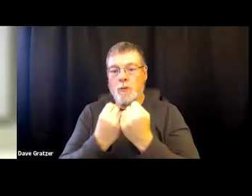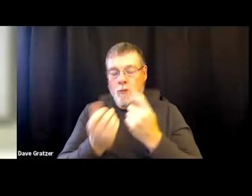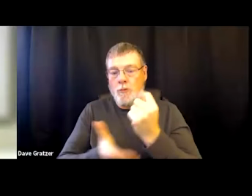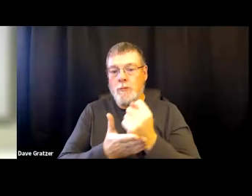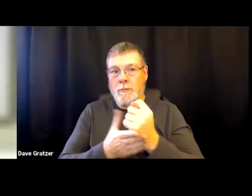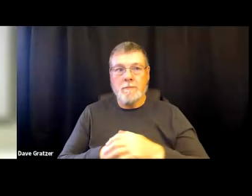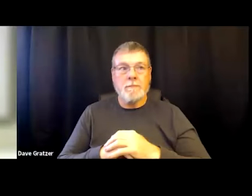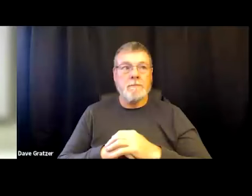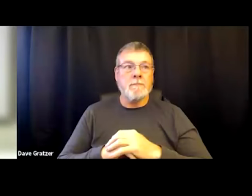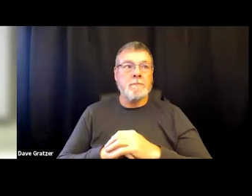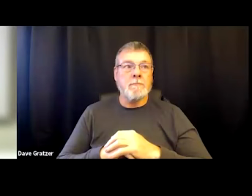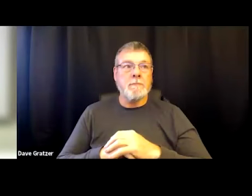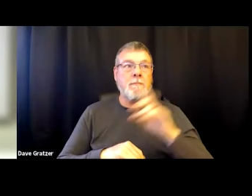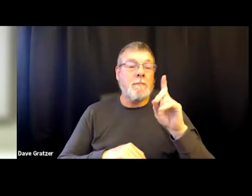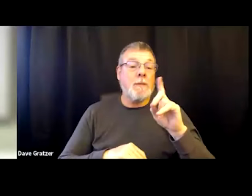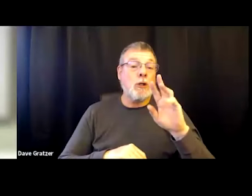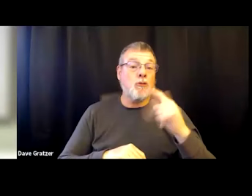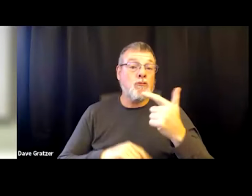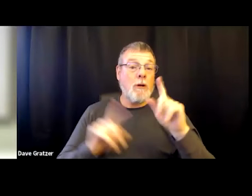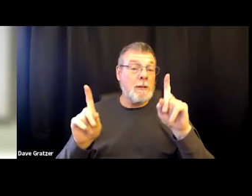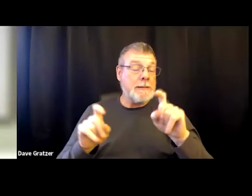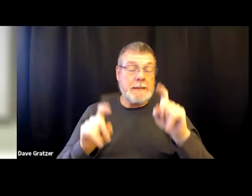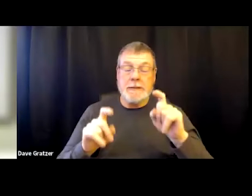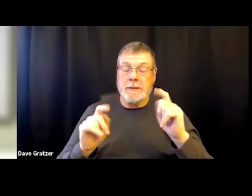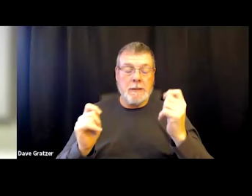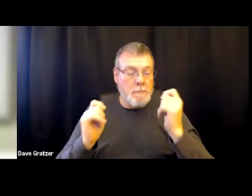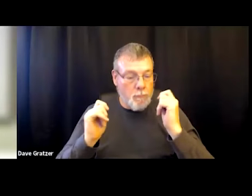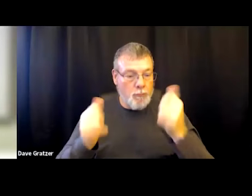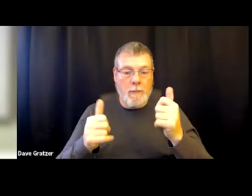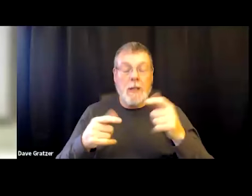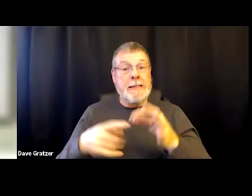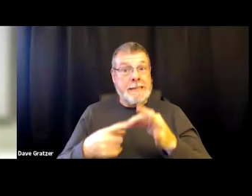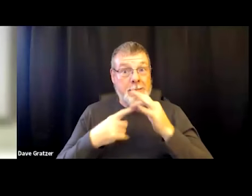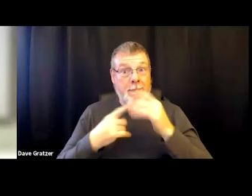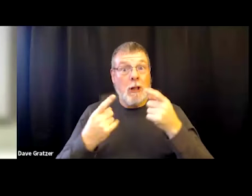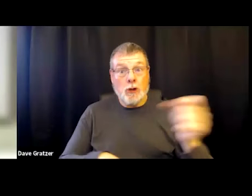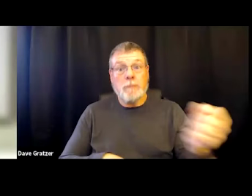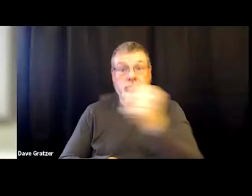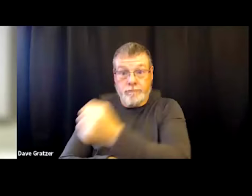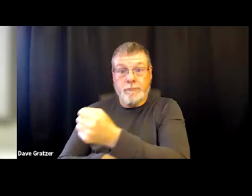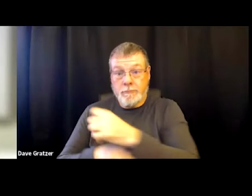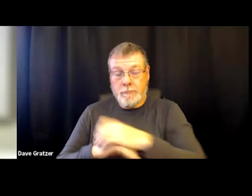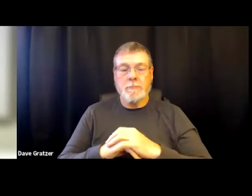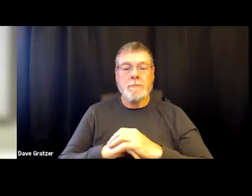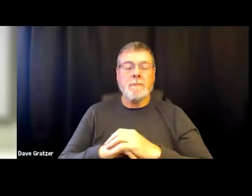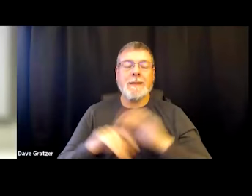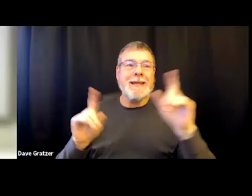Drug testing, really important to get rapid drug test results, particularly during reentry, testing for fentanyl,